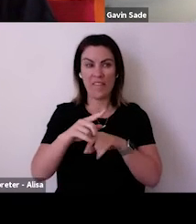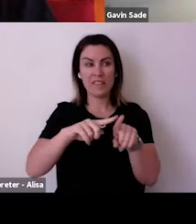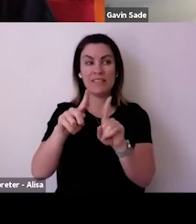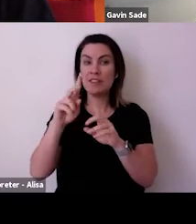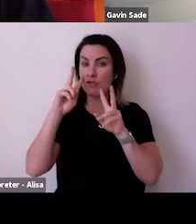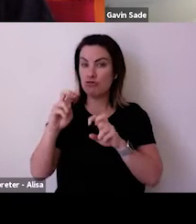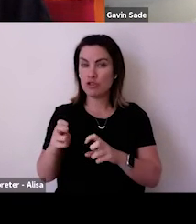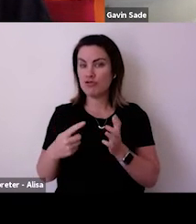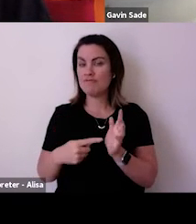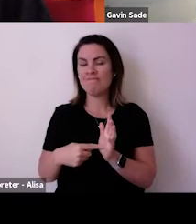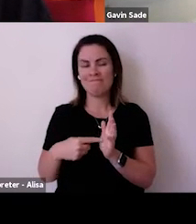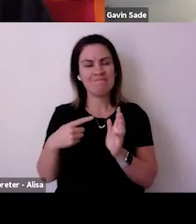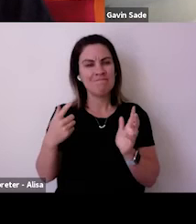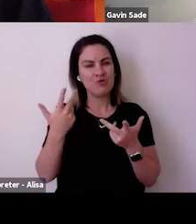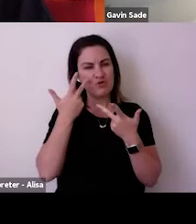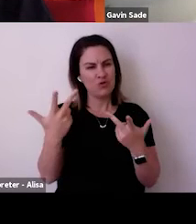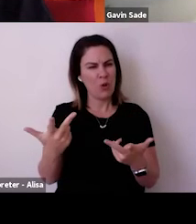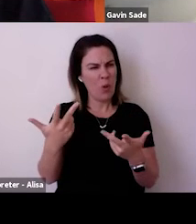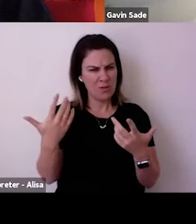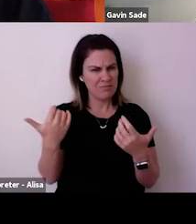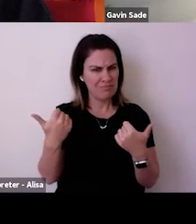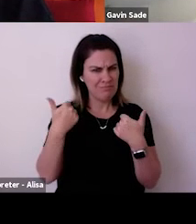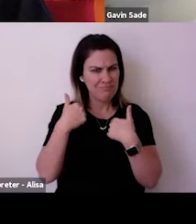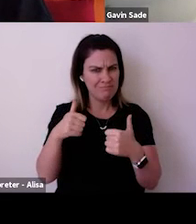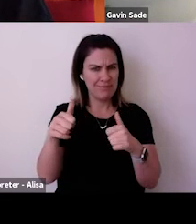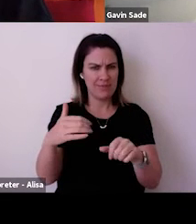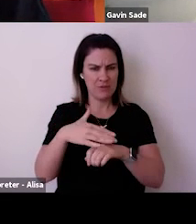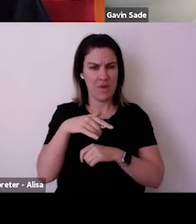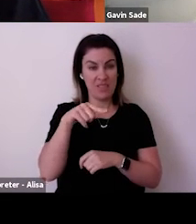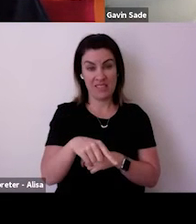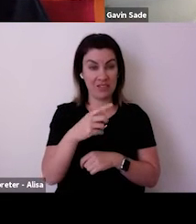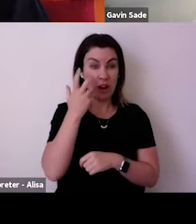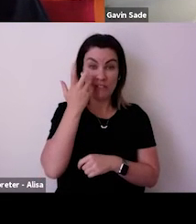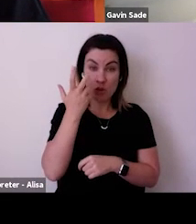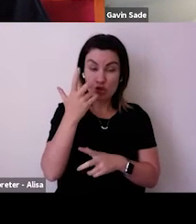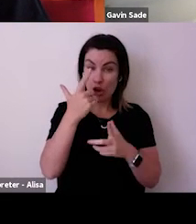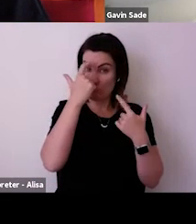The fact that many future creators will be working across a variety of sectors, applying the specific